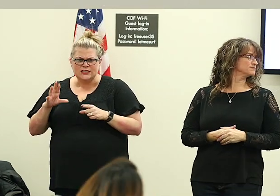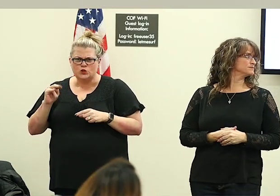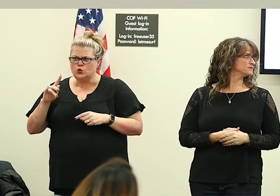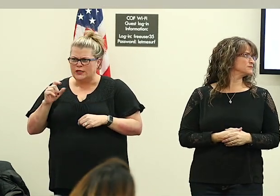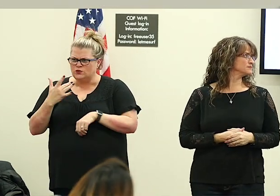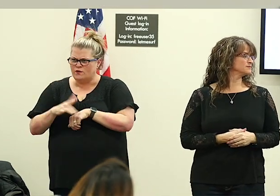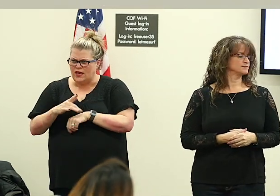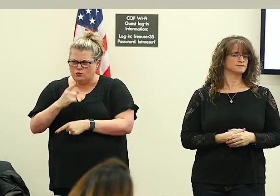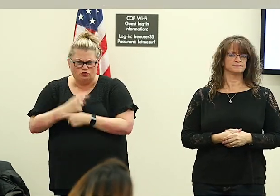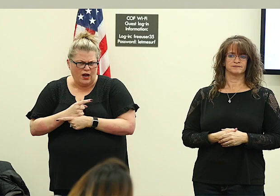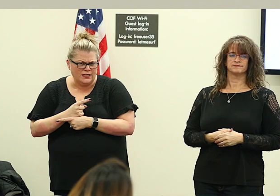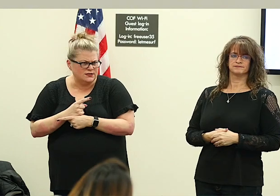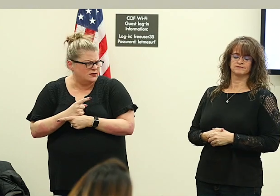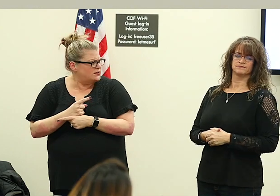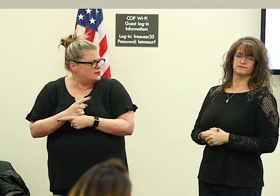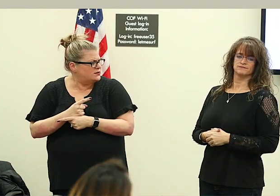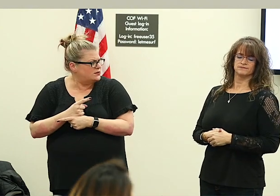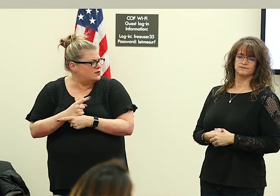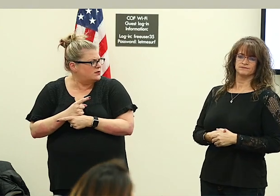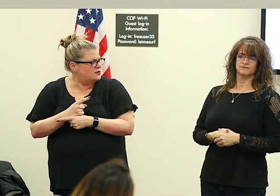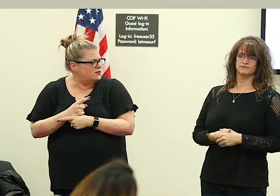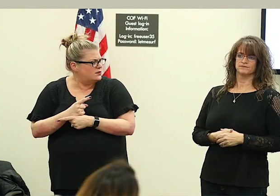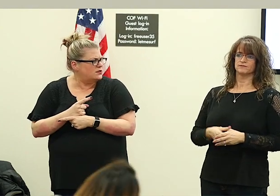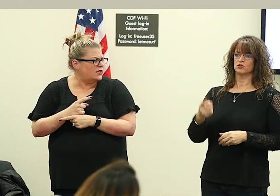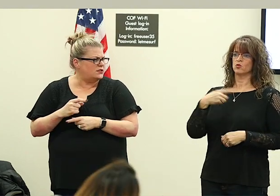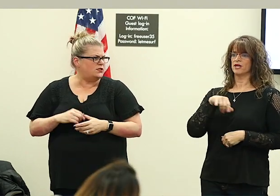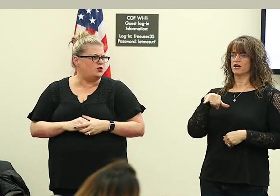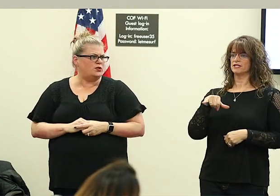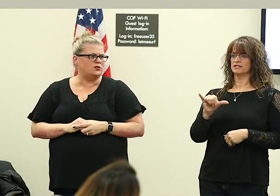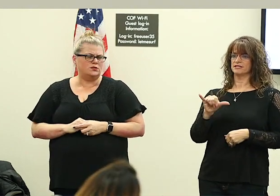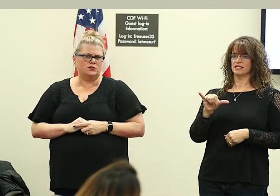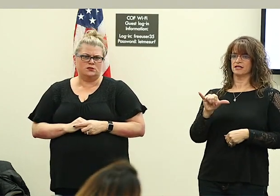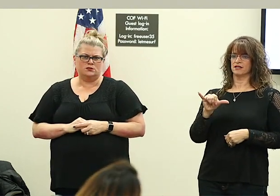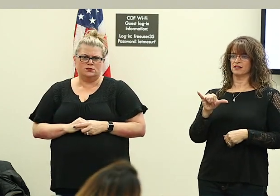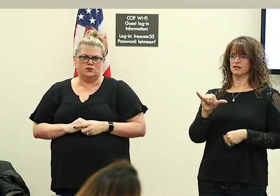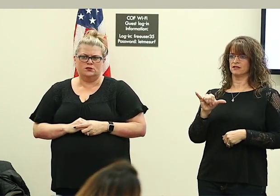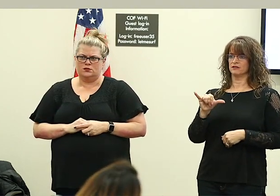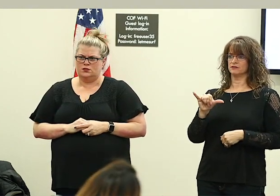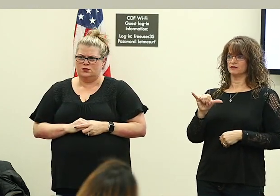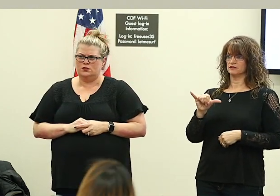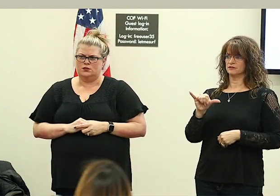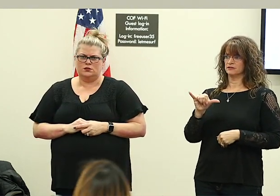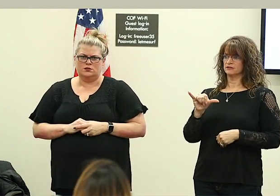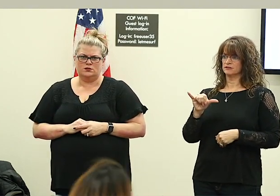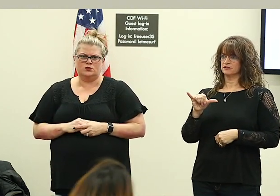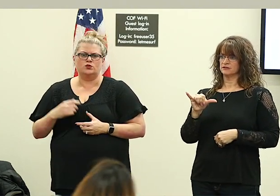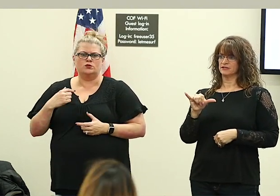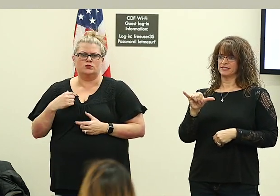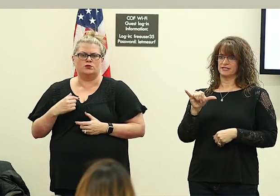So from the lottery, we're still working through how we will do the lottery,